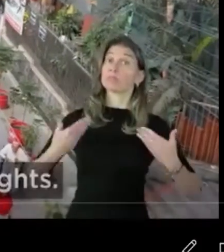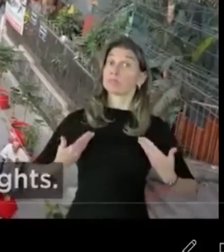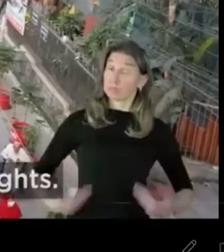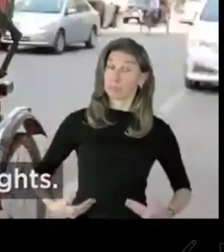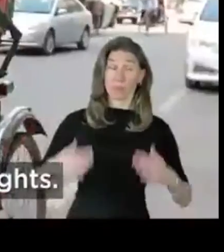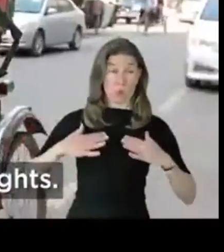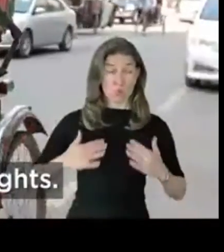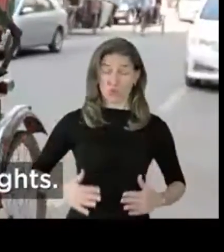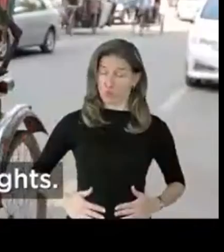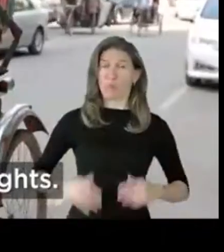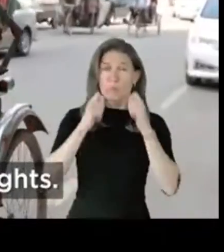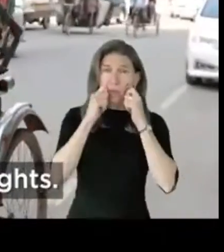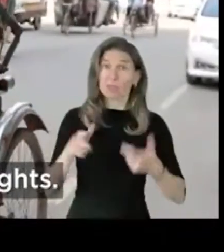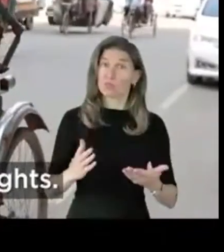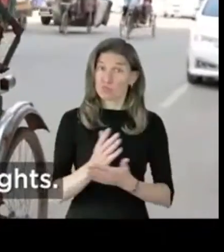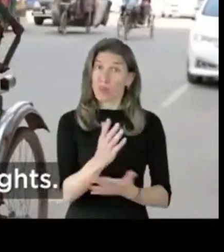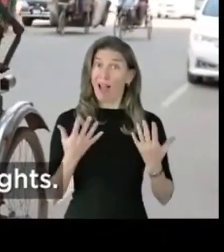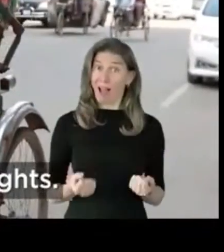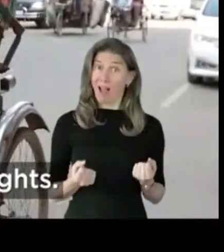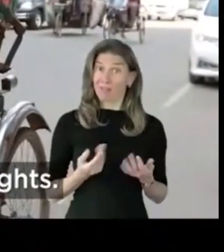I am a human being, I have rights.